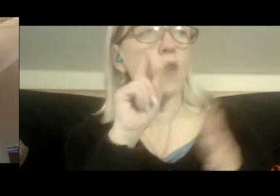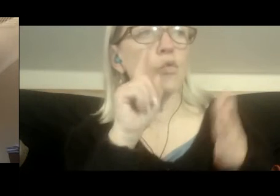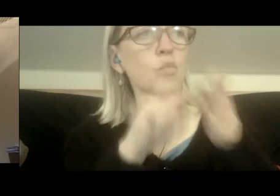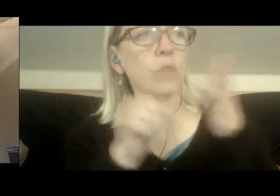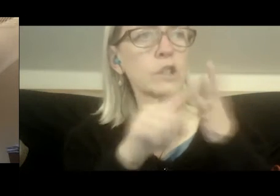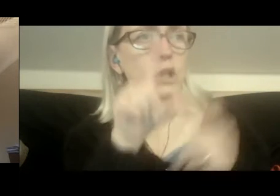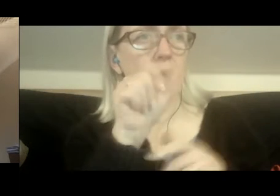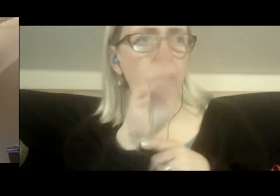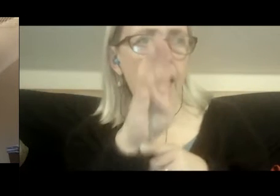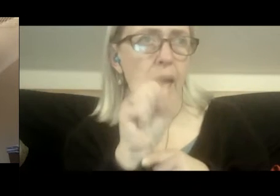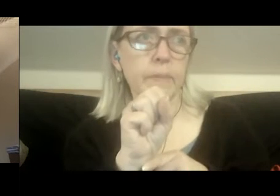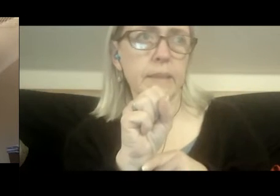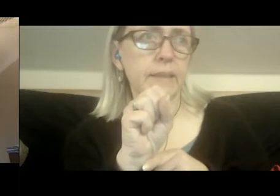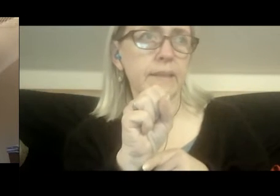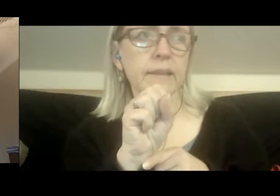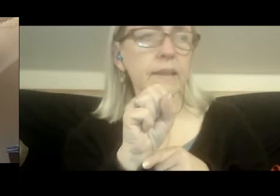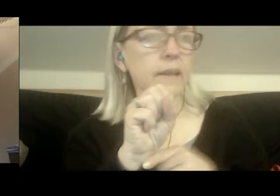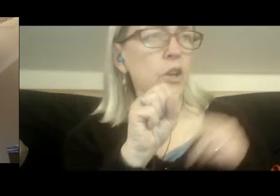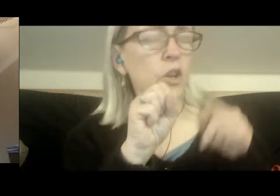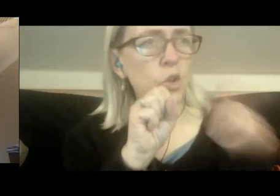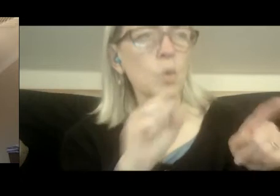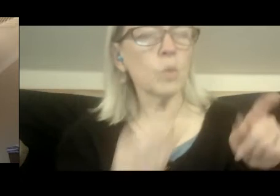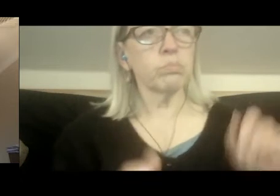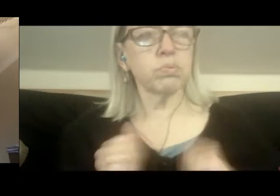You're gonna make me cry. And I am so thrilled to report